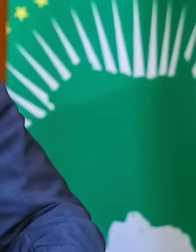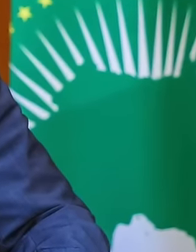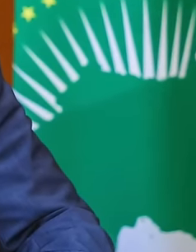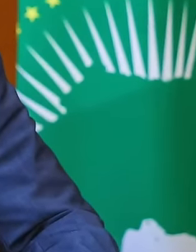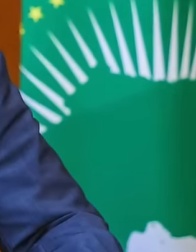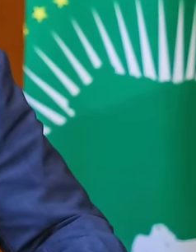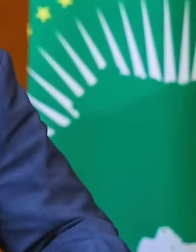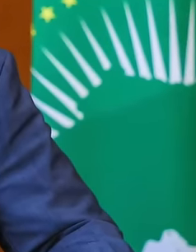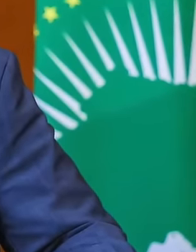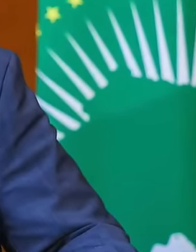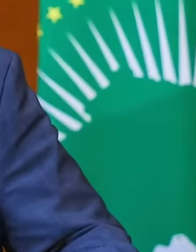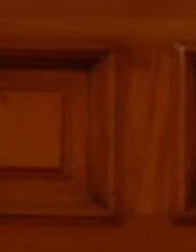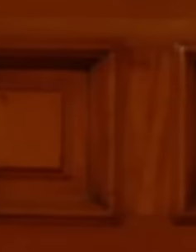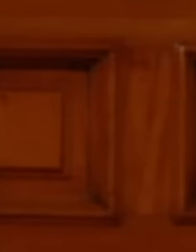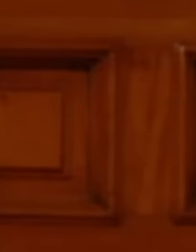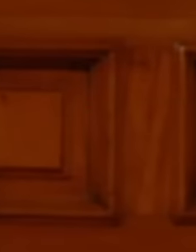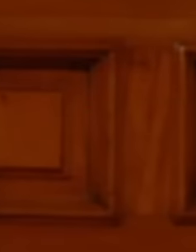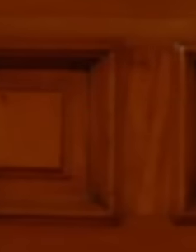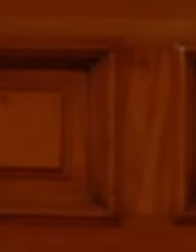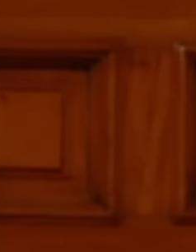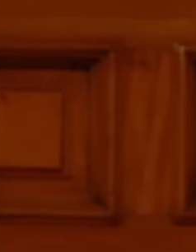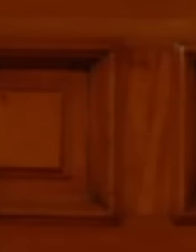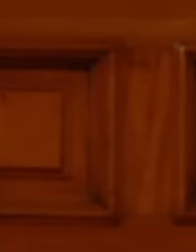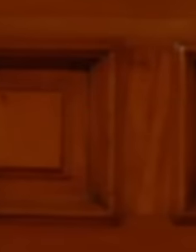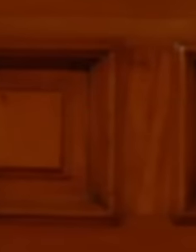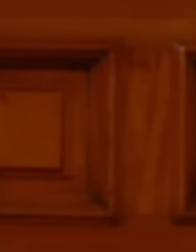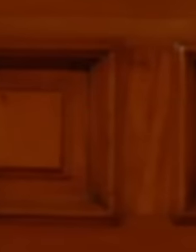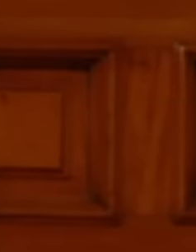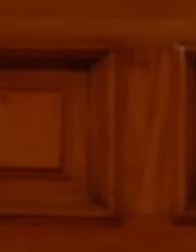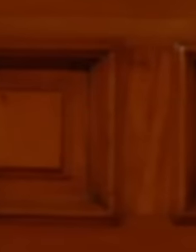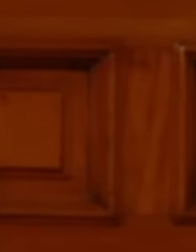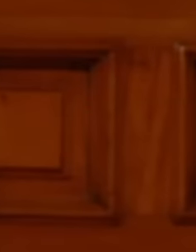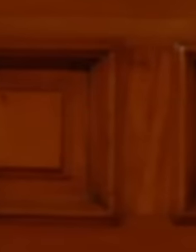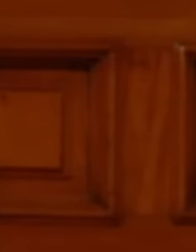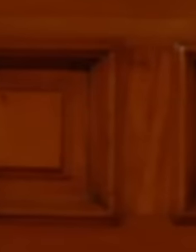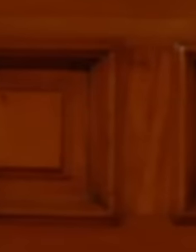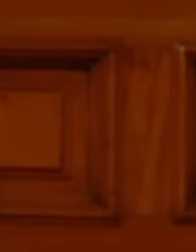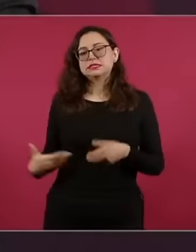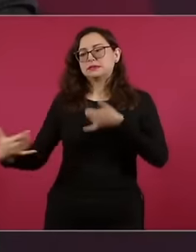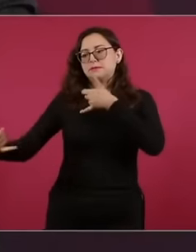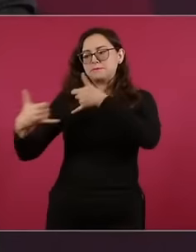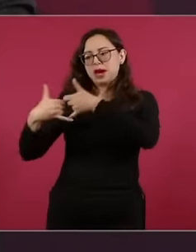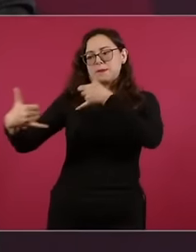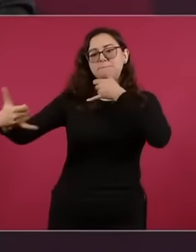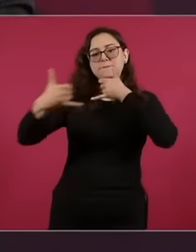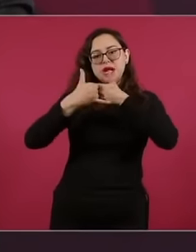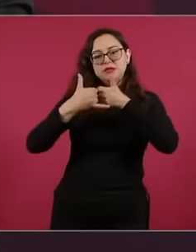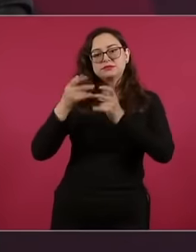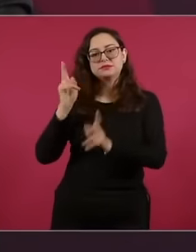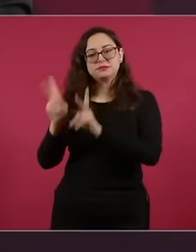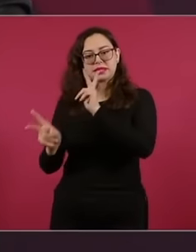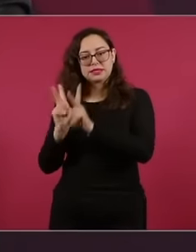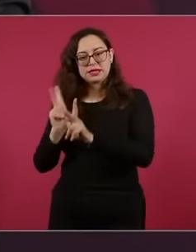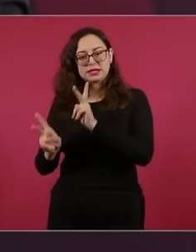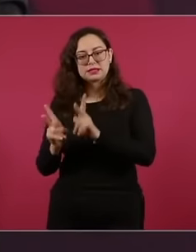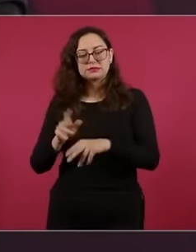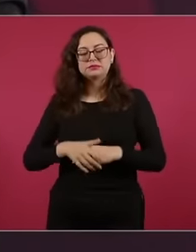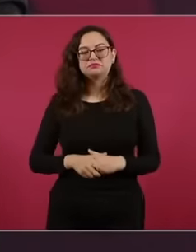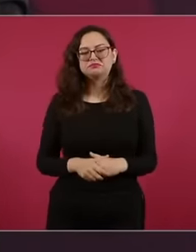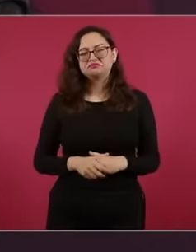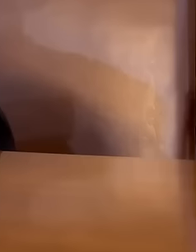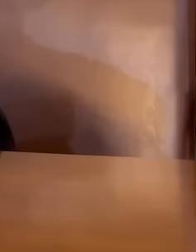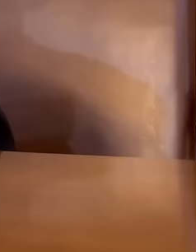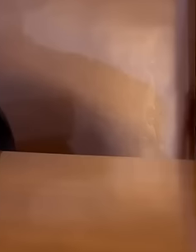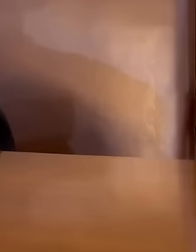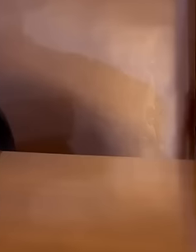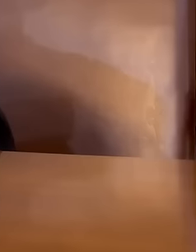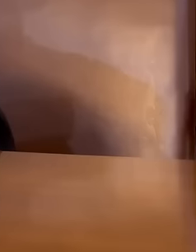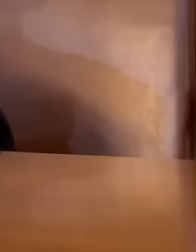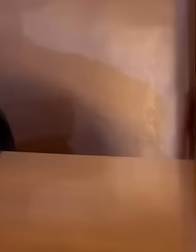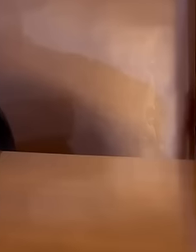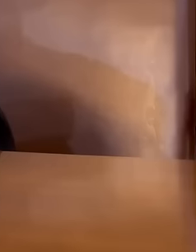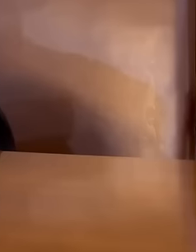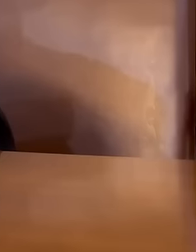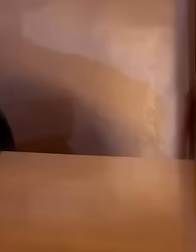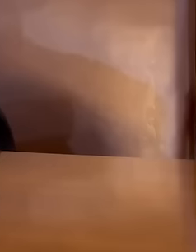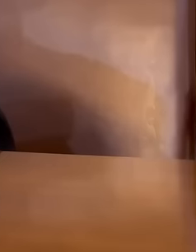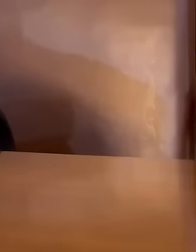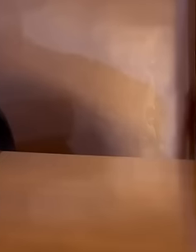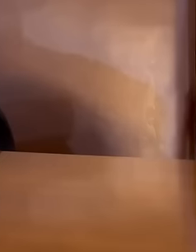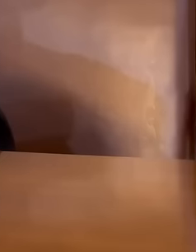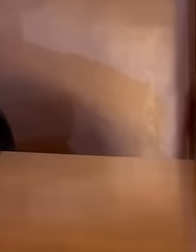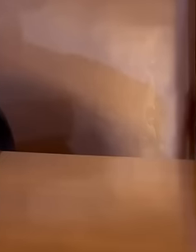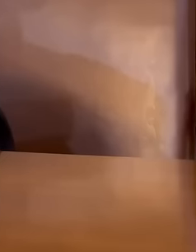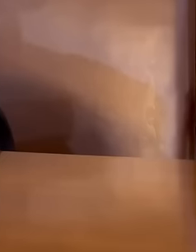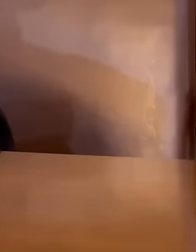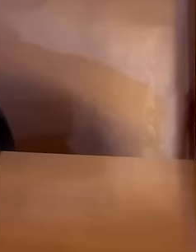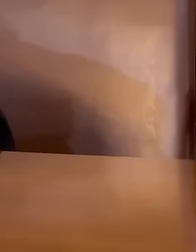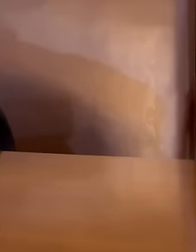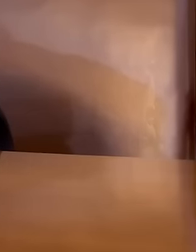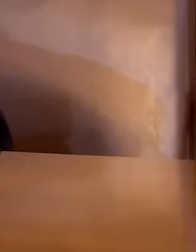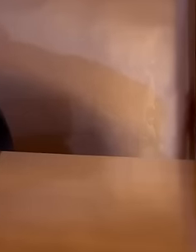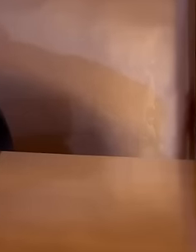Petro at noon in Mexico, around 2 in the afternoon.